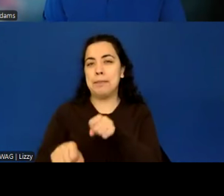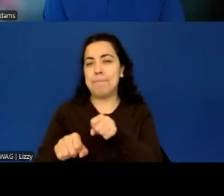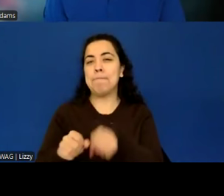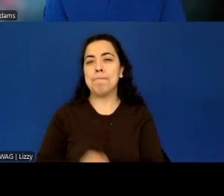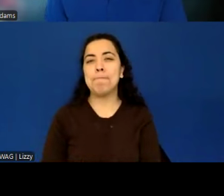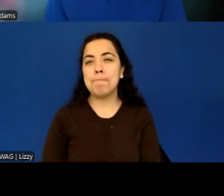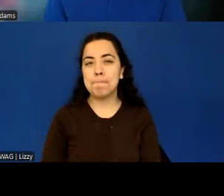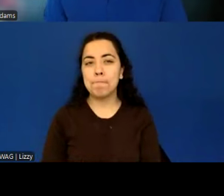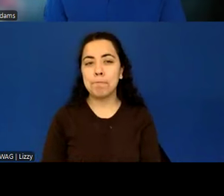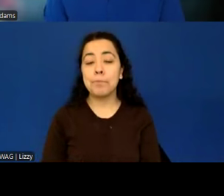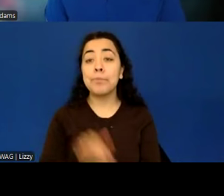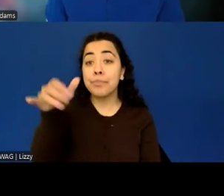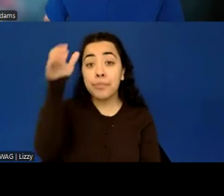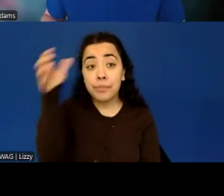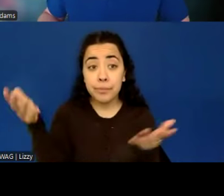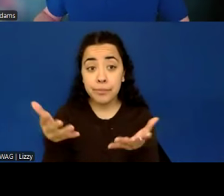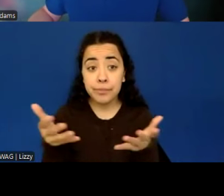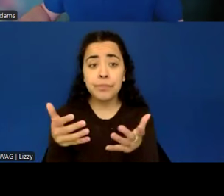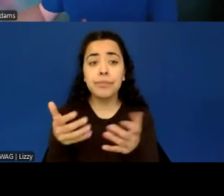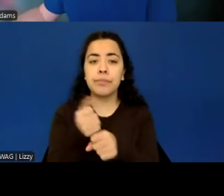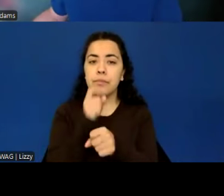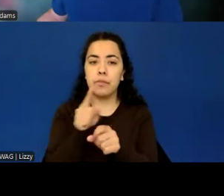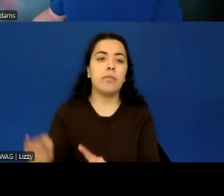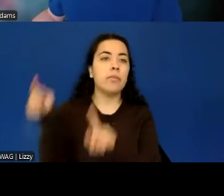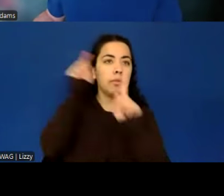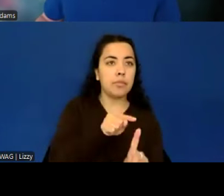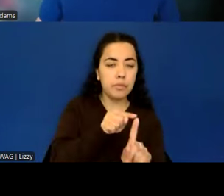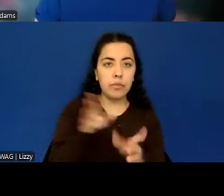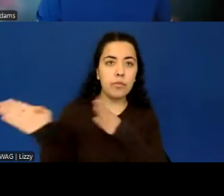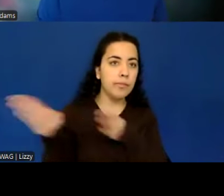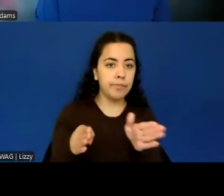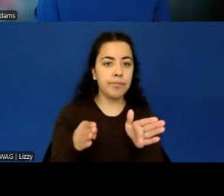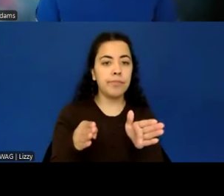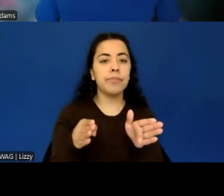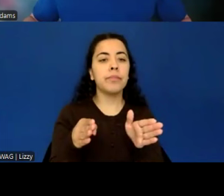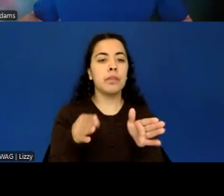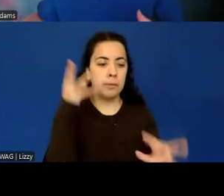The whole idea here, of course, is, in fact, to shift left. You want to bring accessibility as